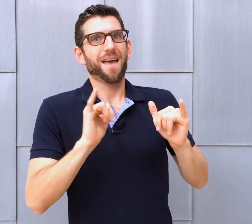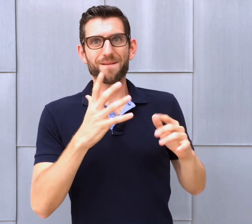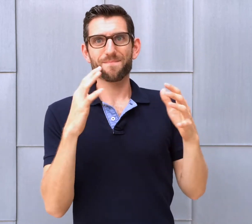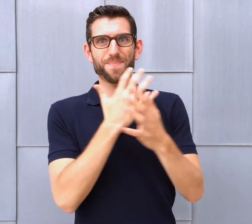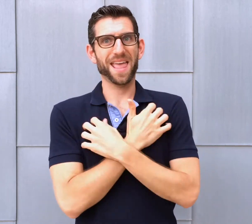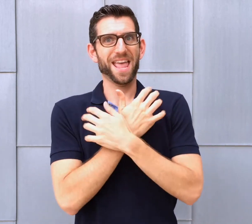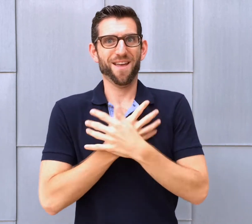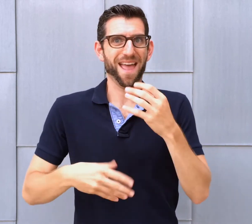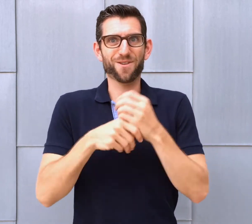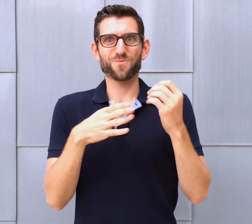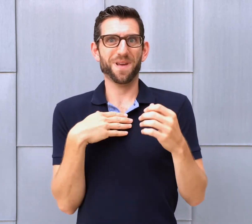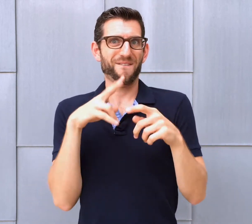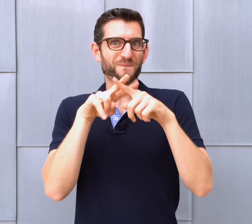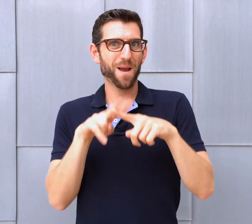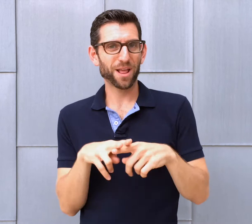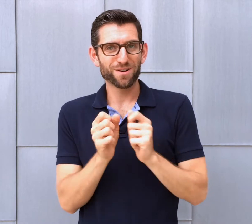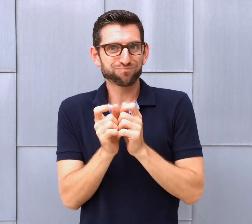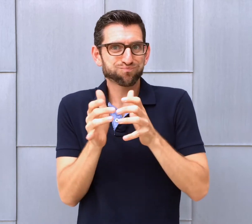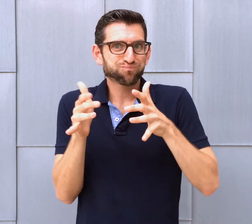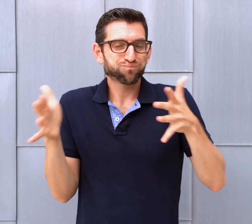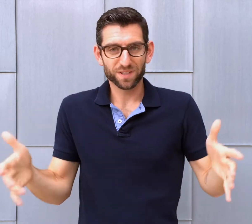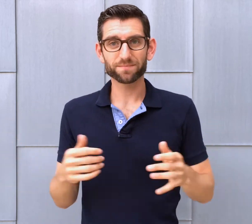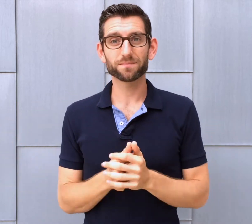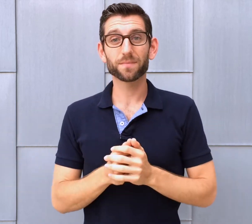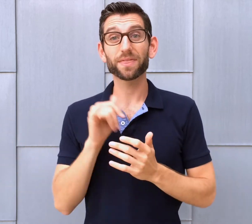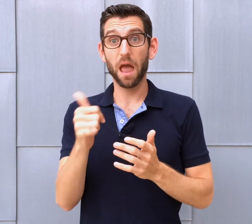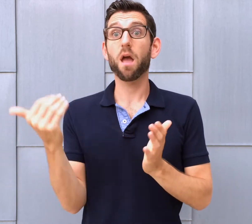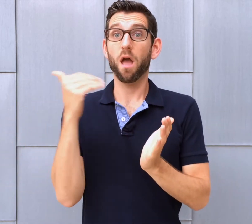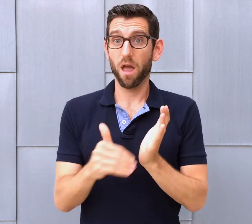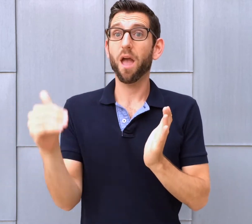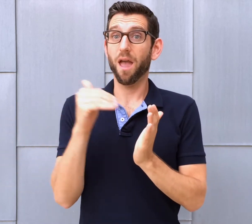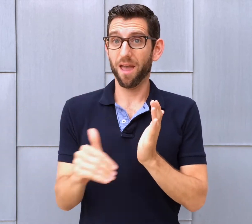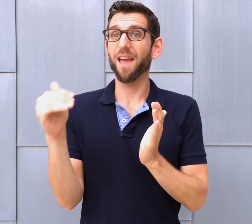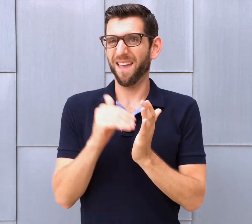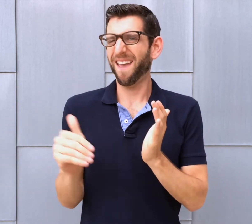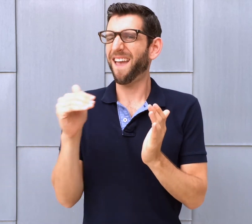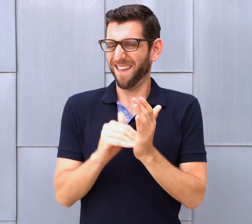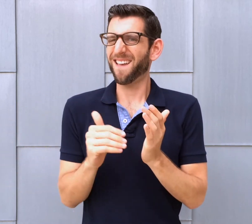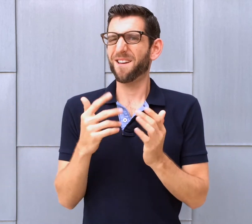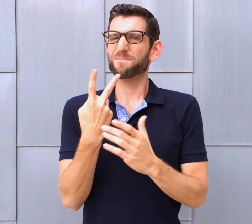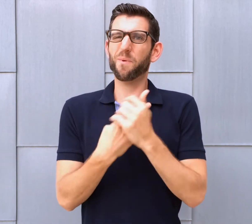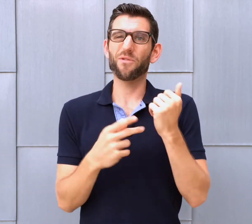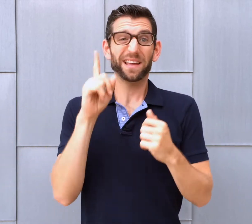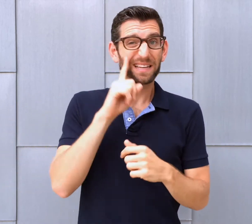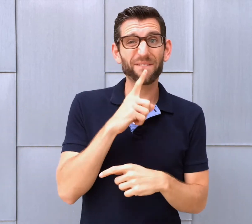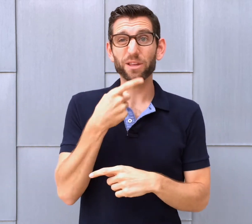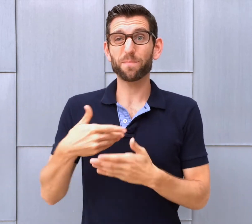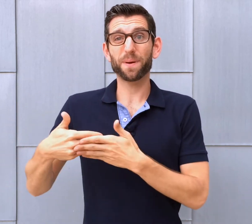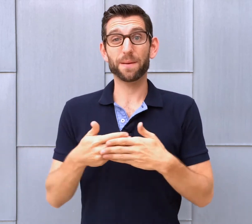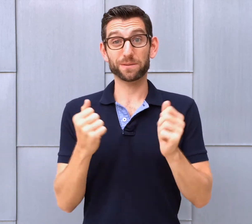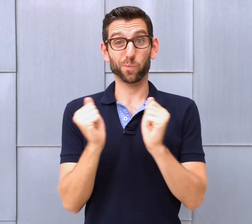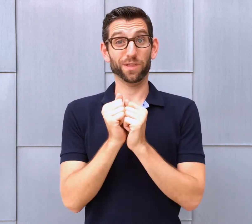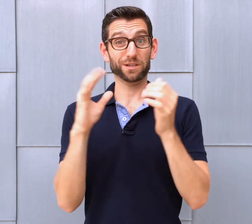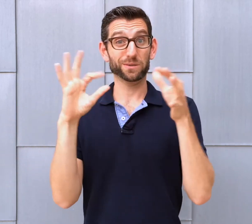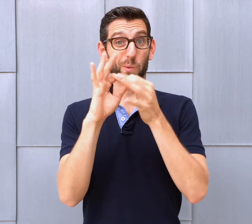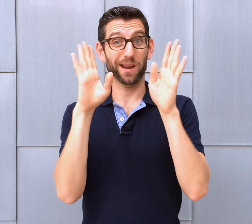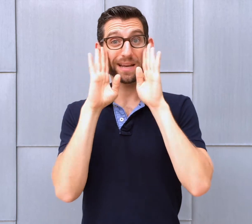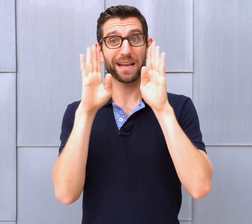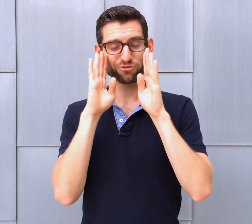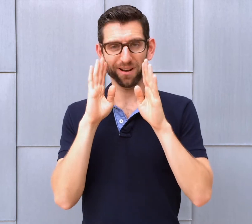And the baby can add "bear" to their growing vocabulary. When you do that again and again, with either deaf or hearing babies, by using joint attention,